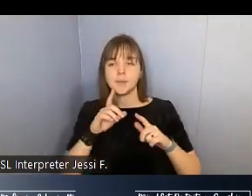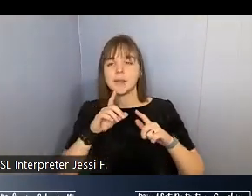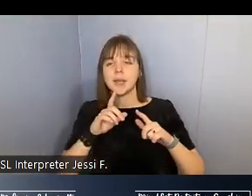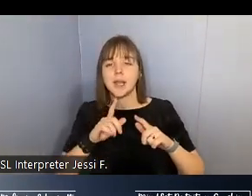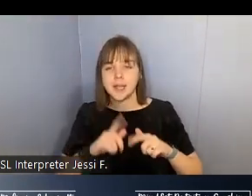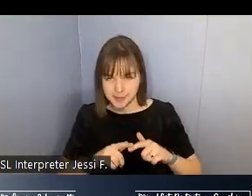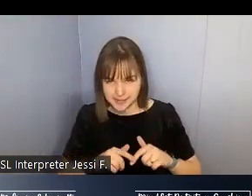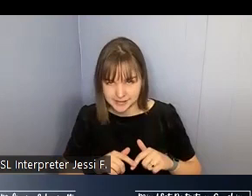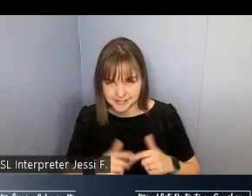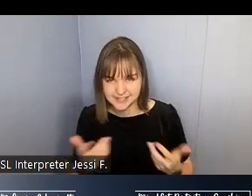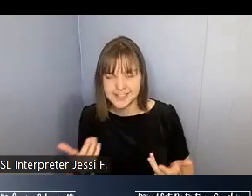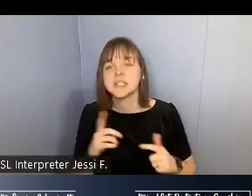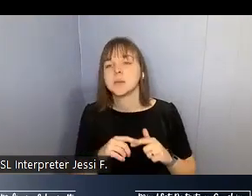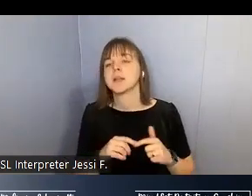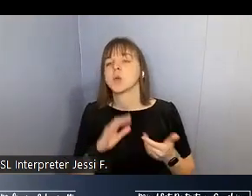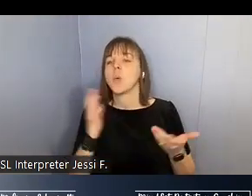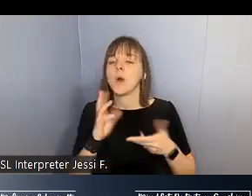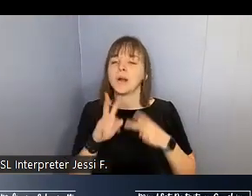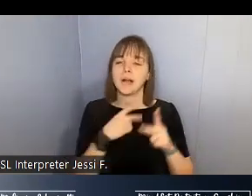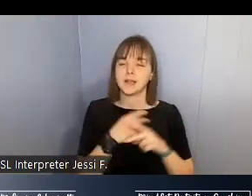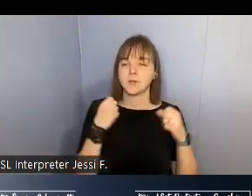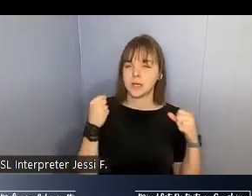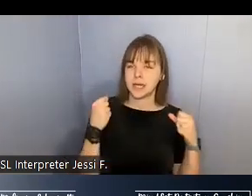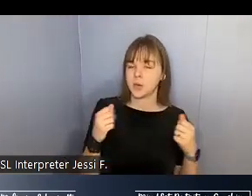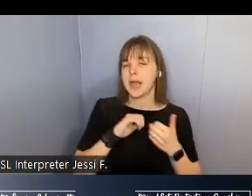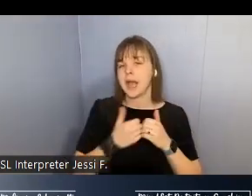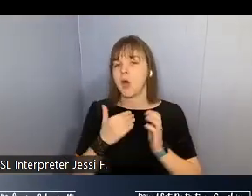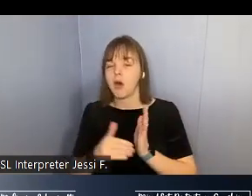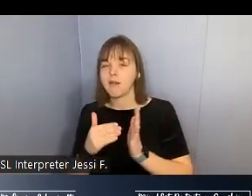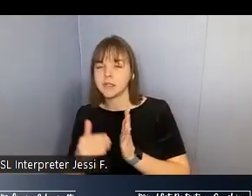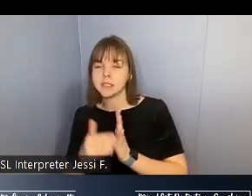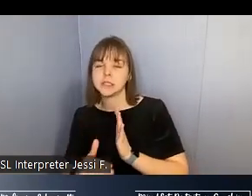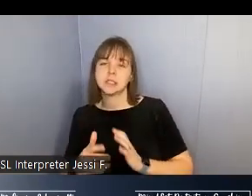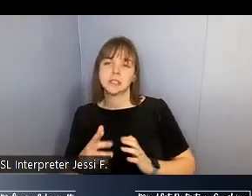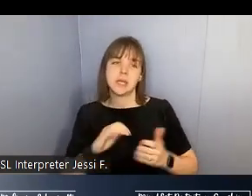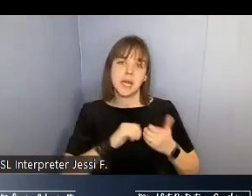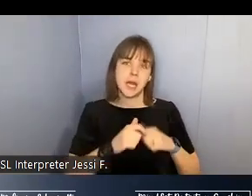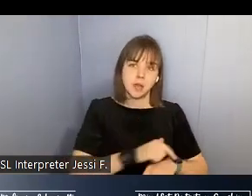It depends on how hard, how frequent, how intense, the duration, the Frequency, Intensity, Time,